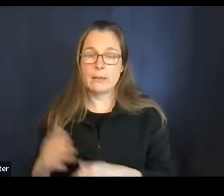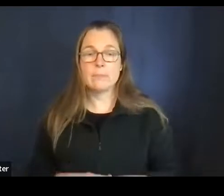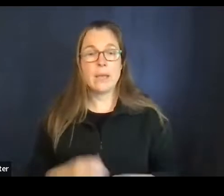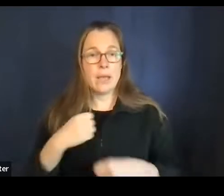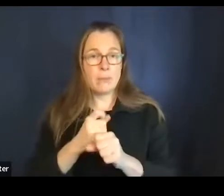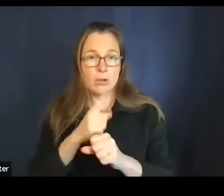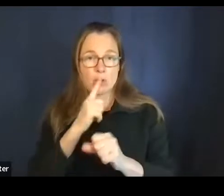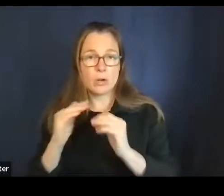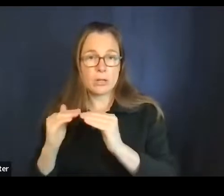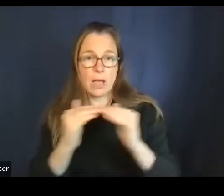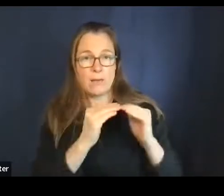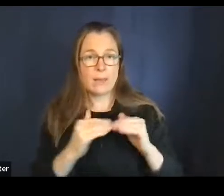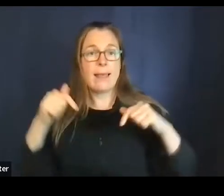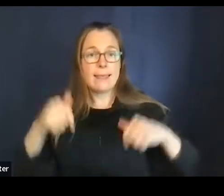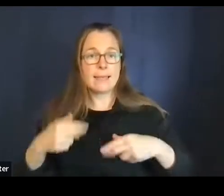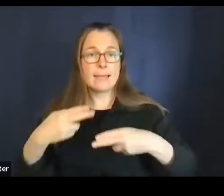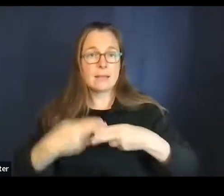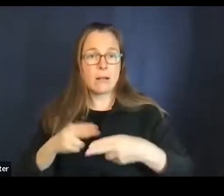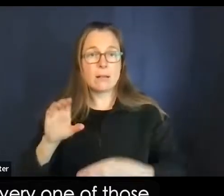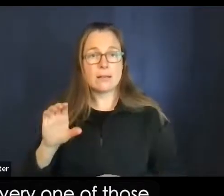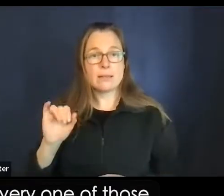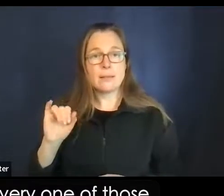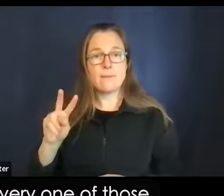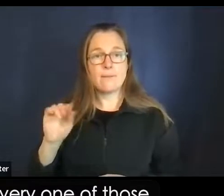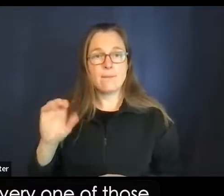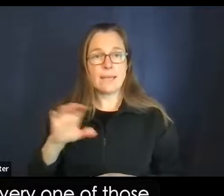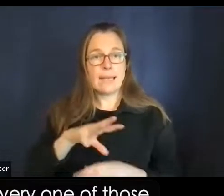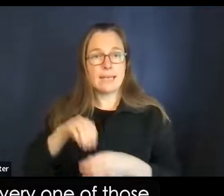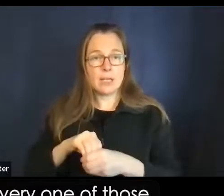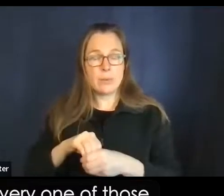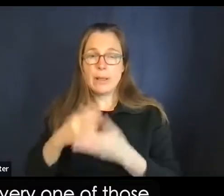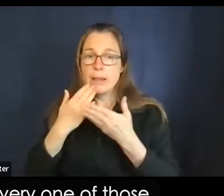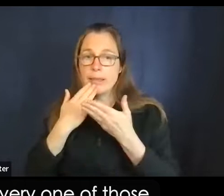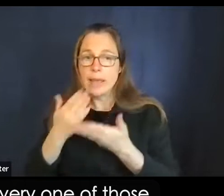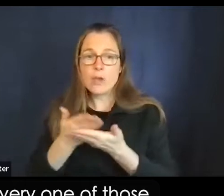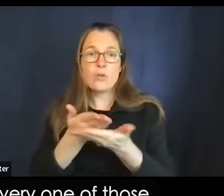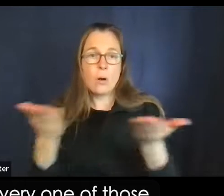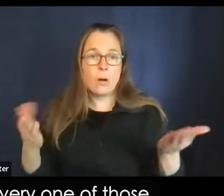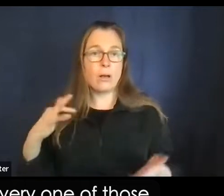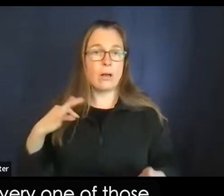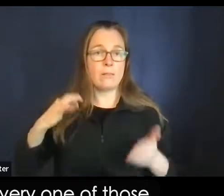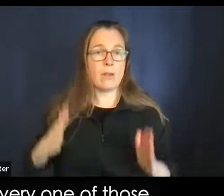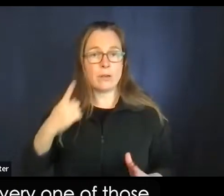This is civic engagement in action. I want to thank each and every one of those volunteers for their service to our city.